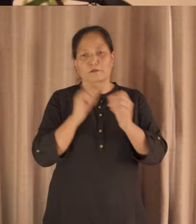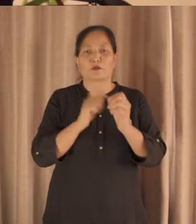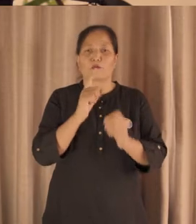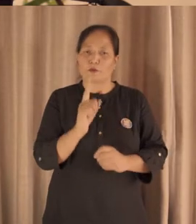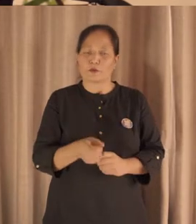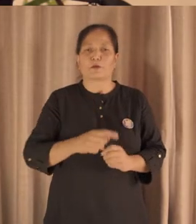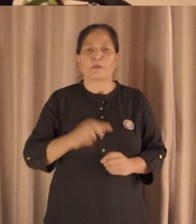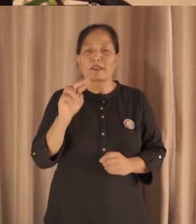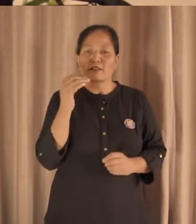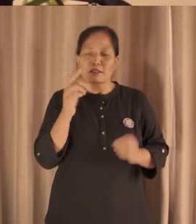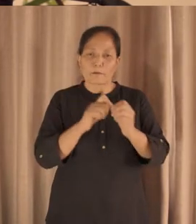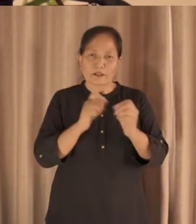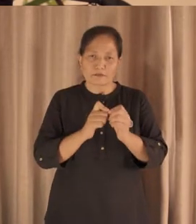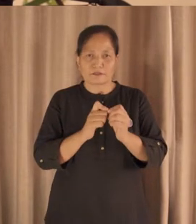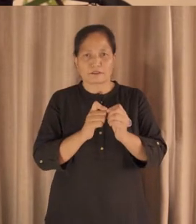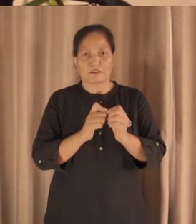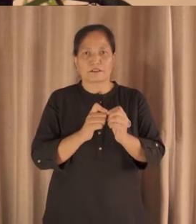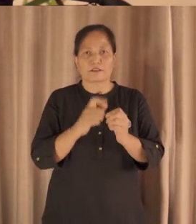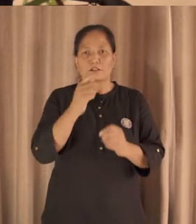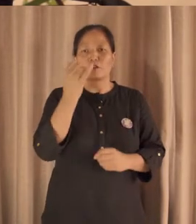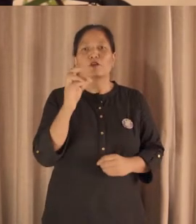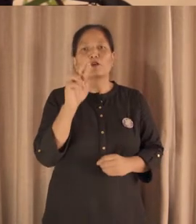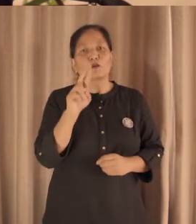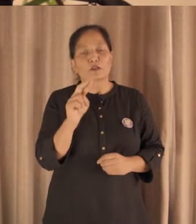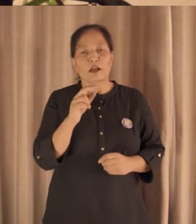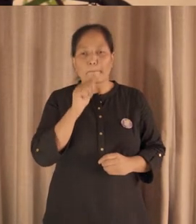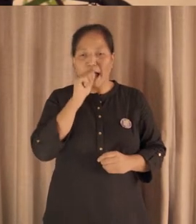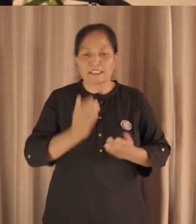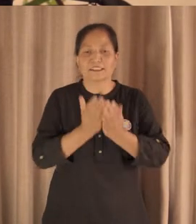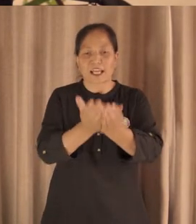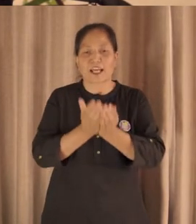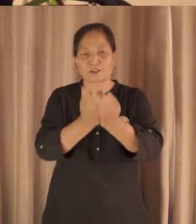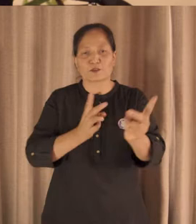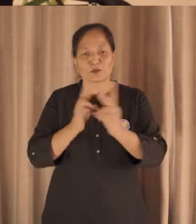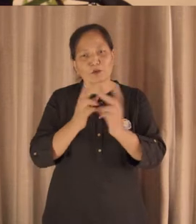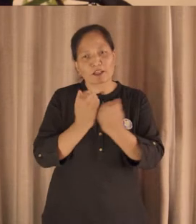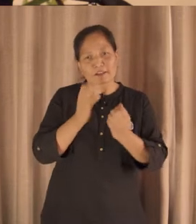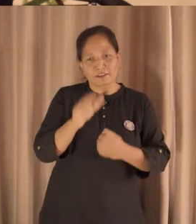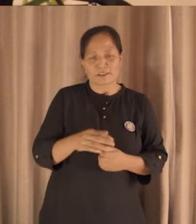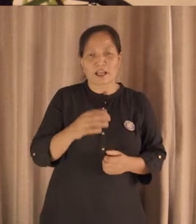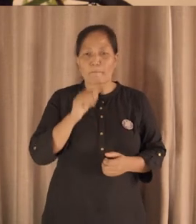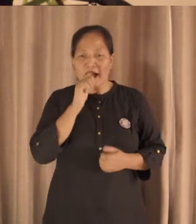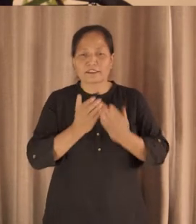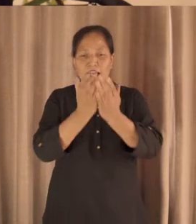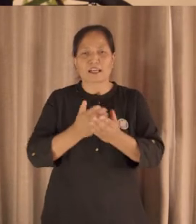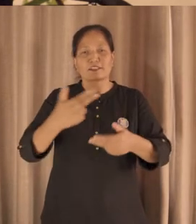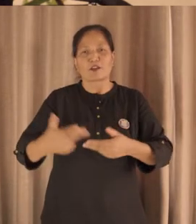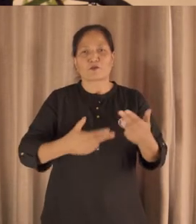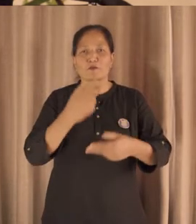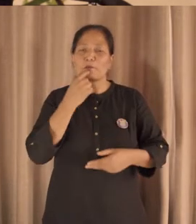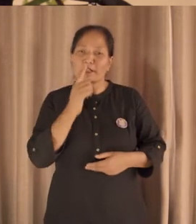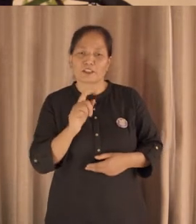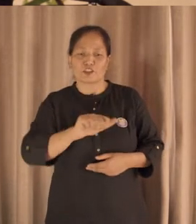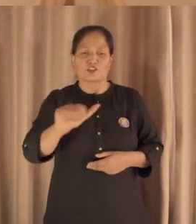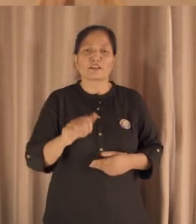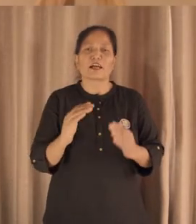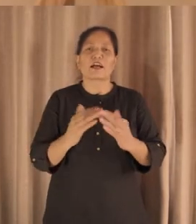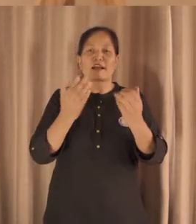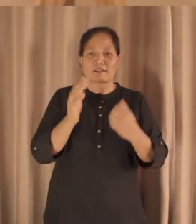institutionalization of the laws and constitution of Nepal that speaks of the recognition and